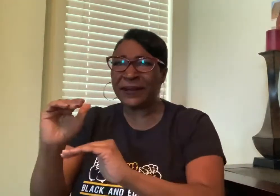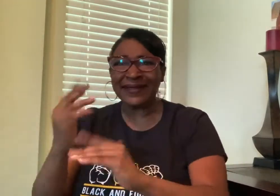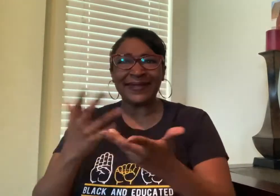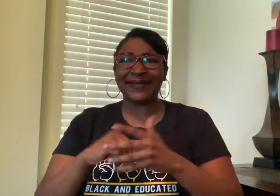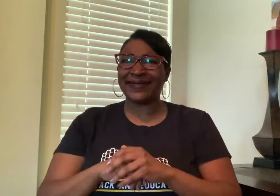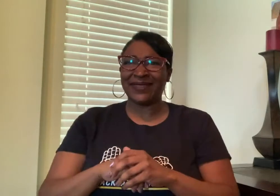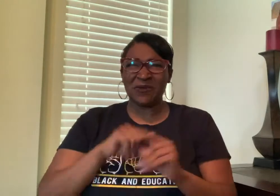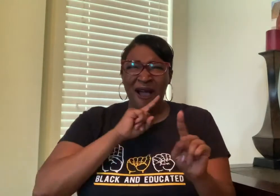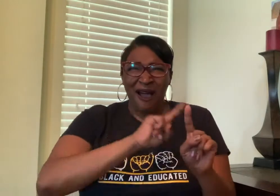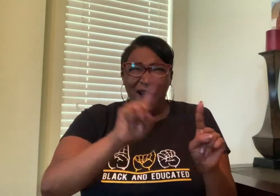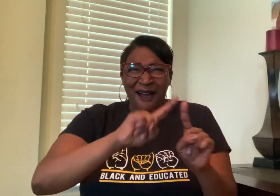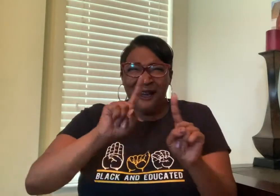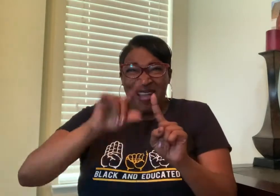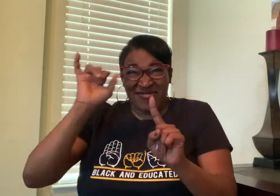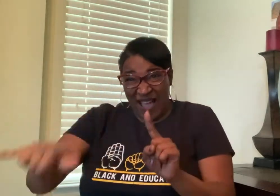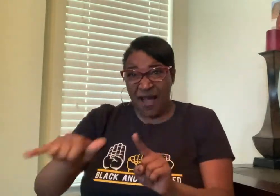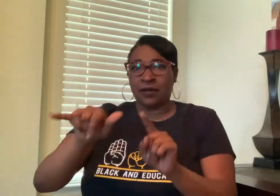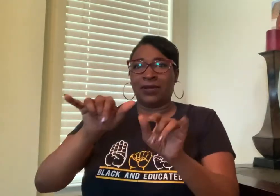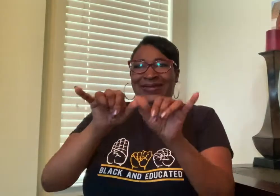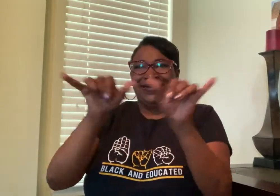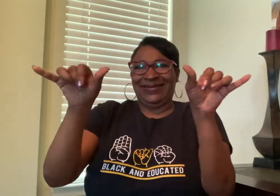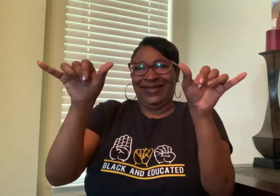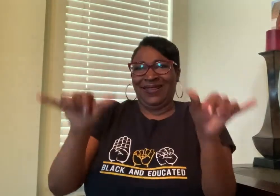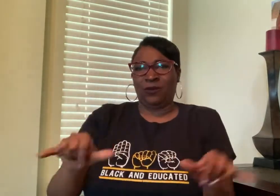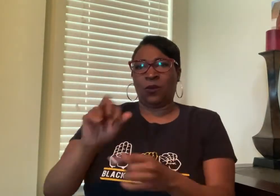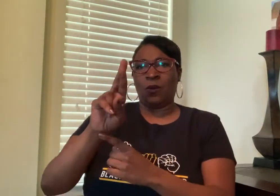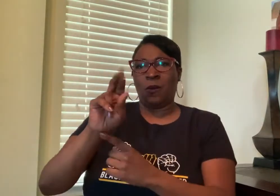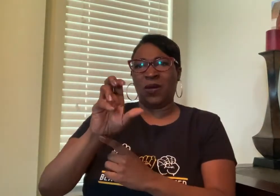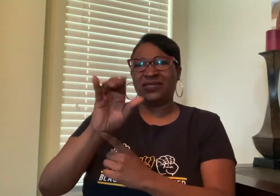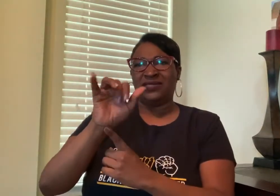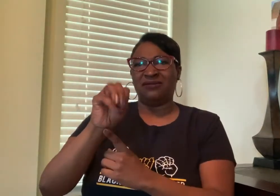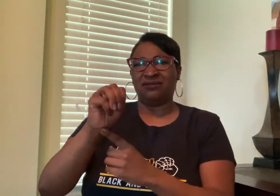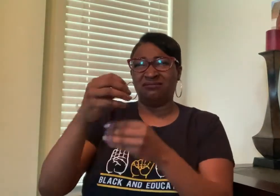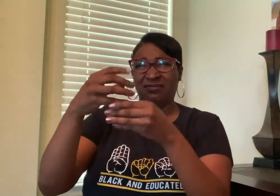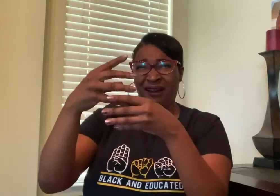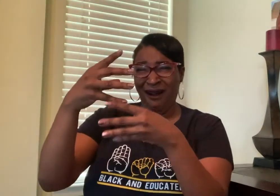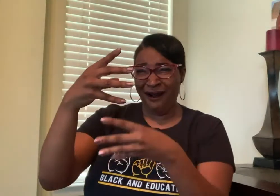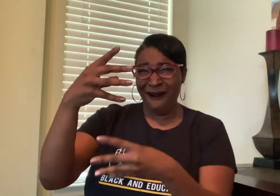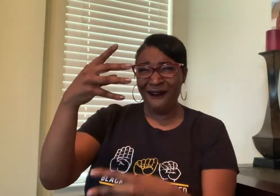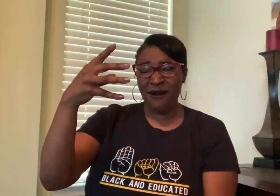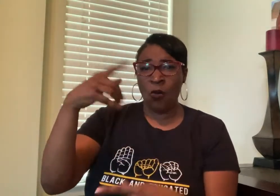a whole host of things that play into the larger picture of systemic racism,